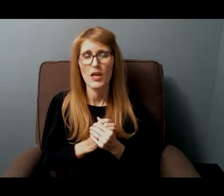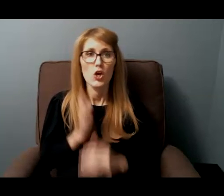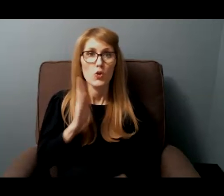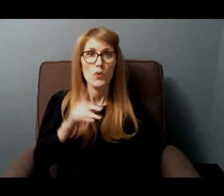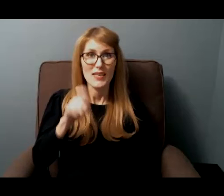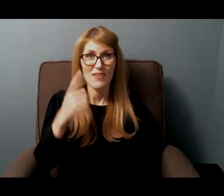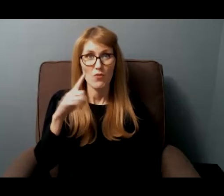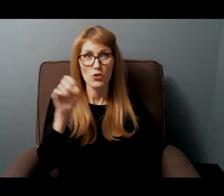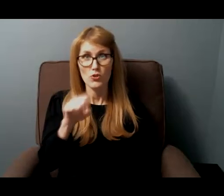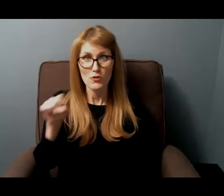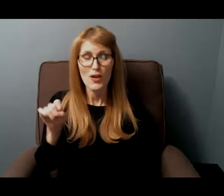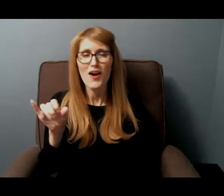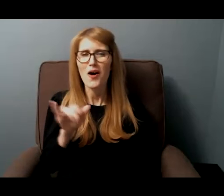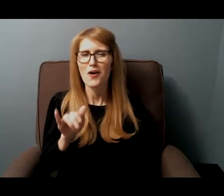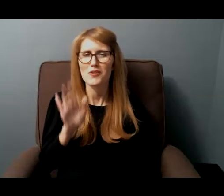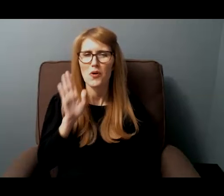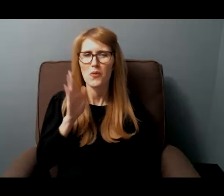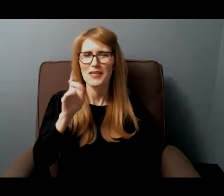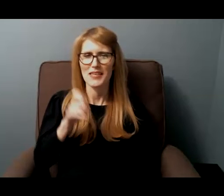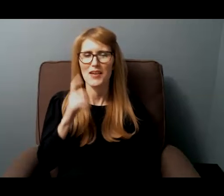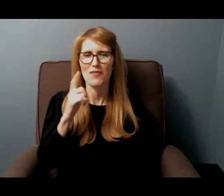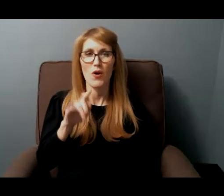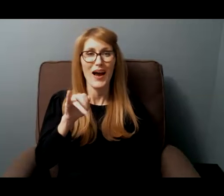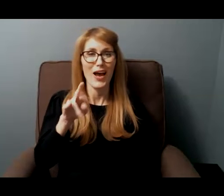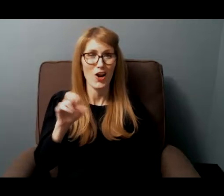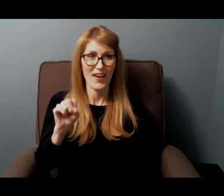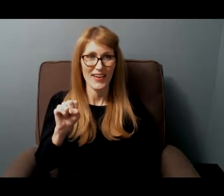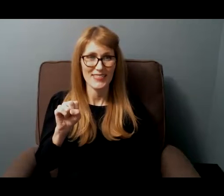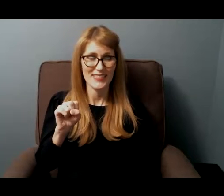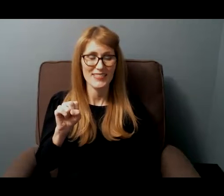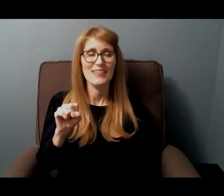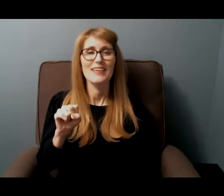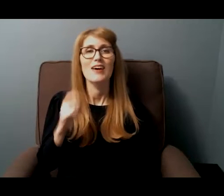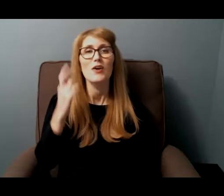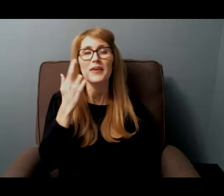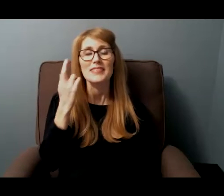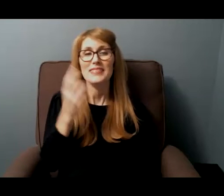but also for reporting your business for IRS purposes and potentially with your state or